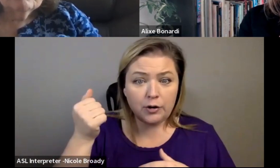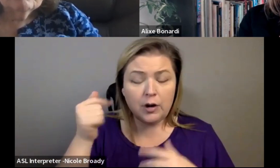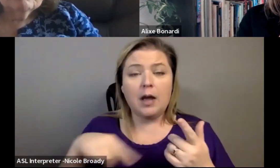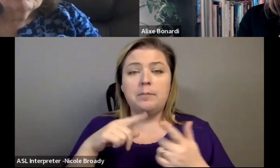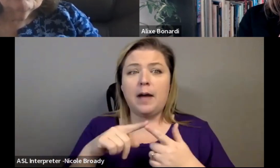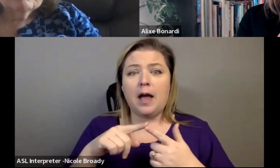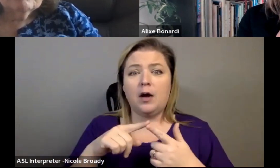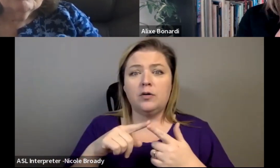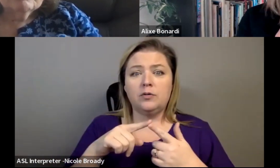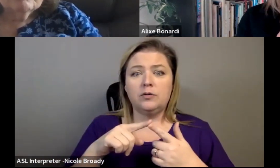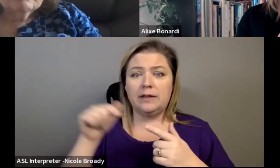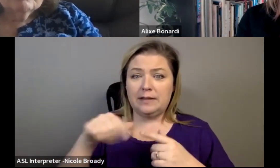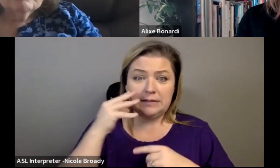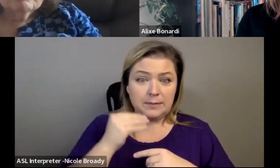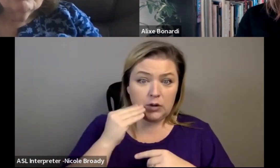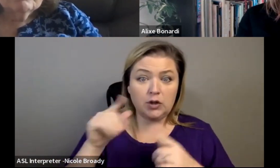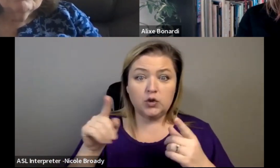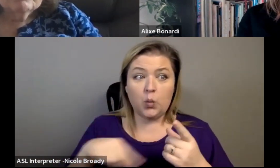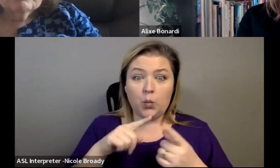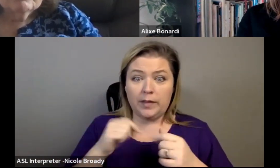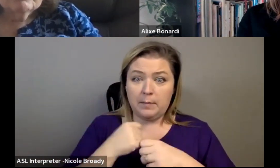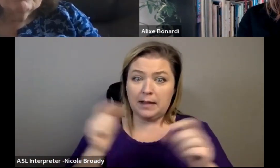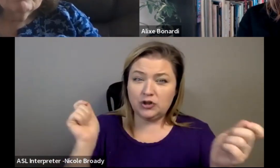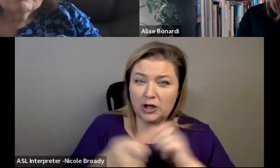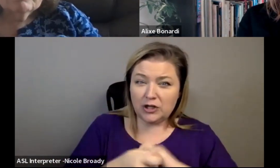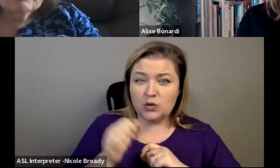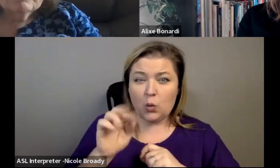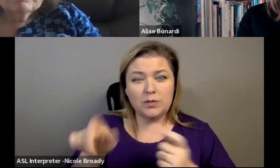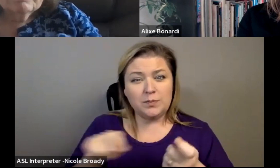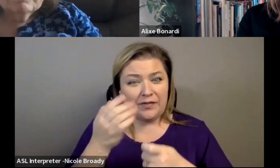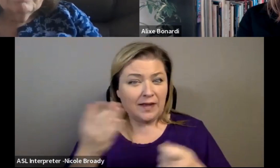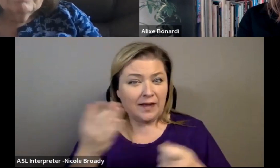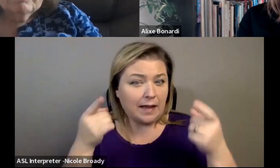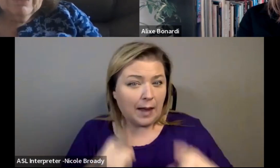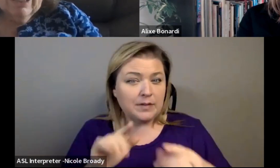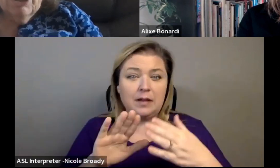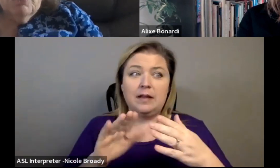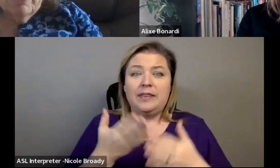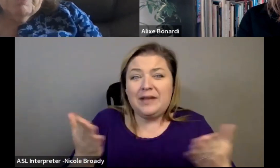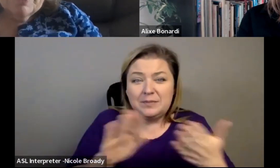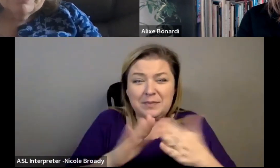pandemic changes or specific things that jumped out, but we're worse you wanted to address? Susan Yuan: Well, the things